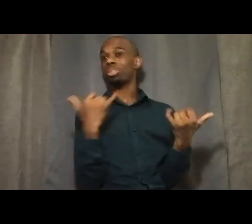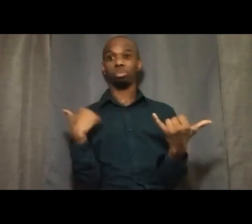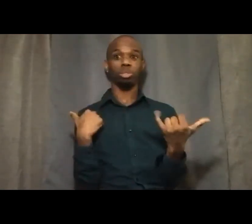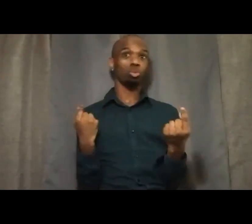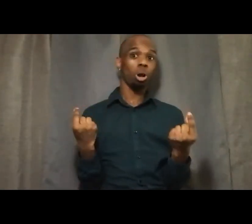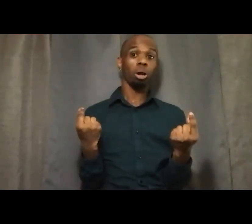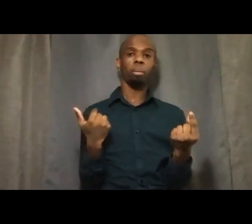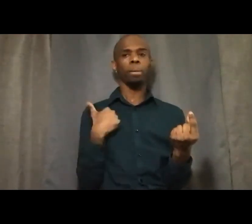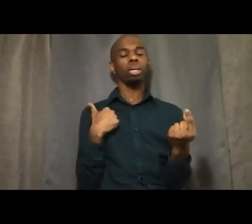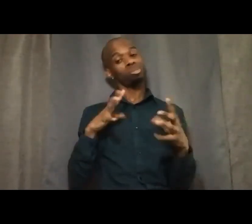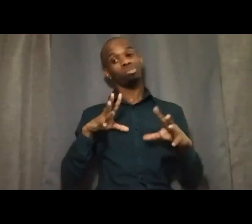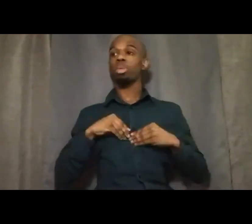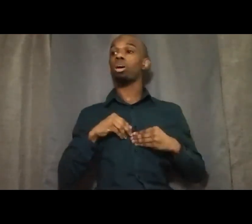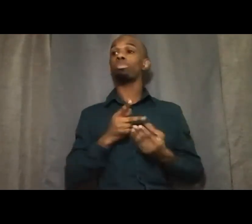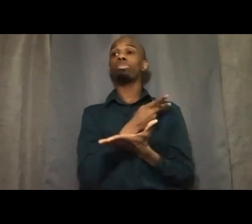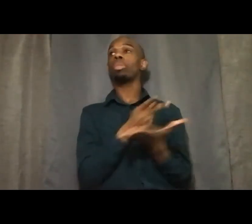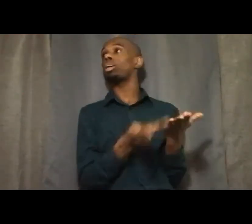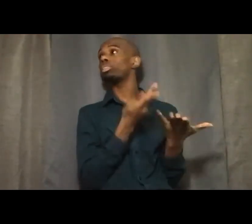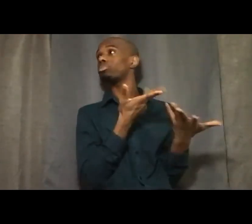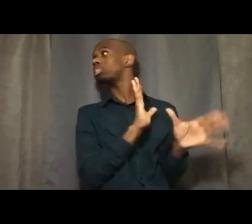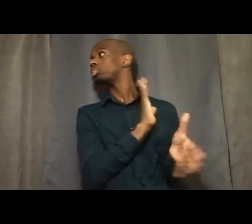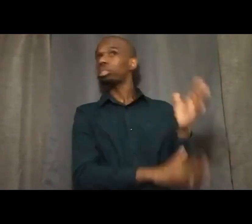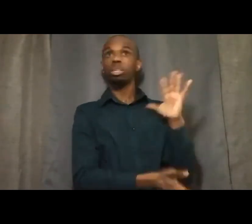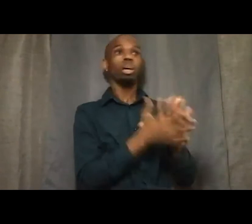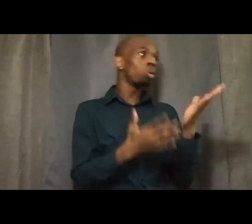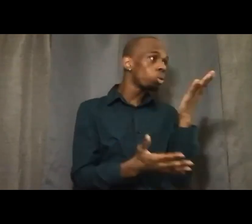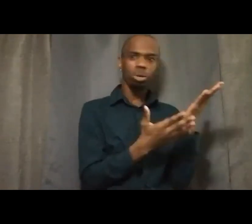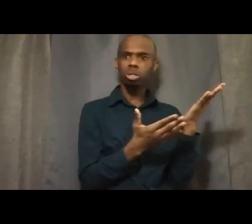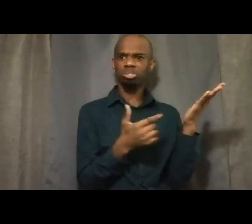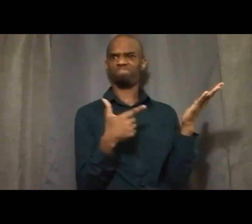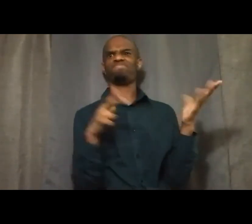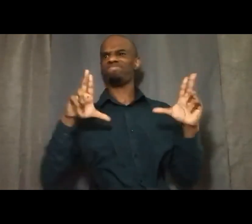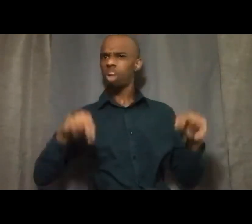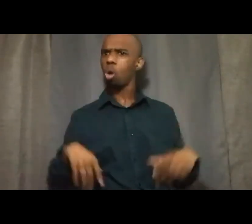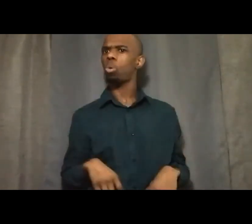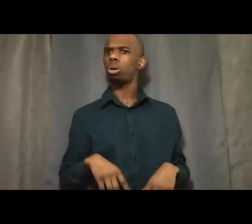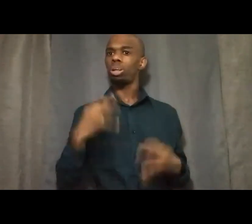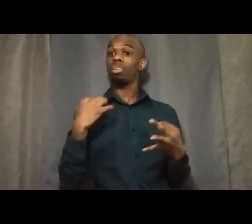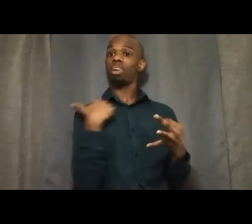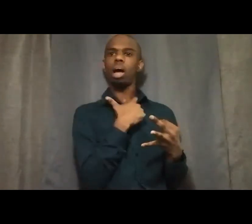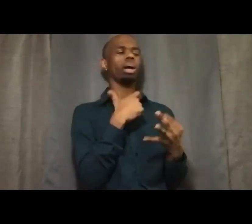No, I'm not chopping it up to a loss. If I chopped it, up to a loss, I would, you know,